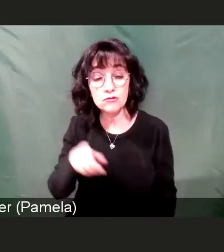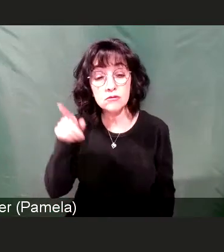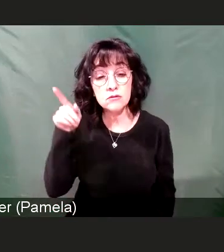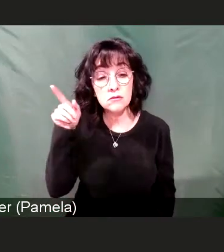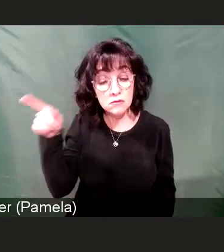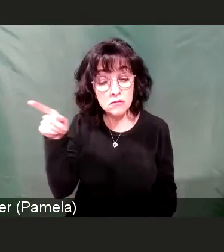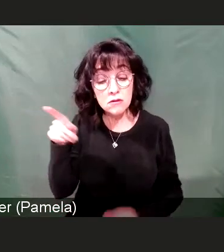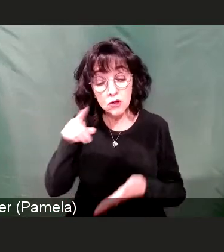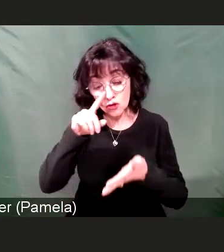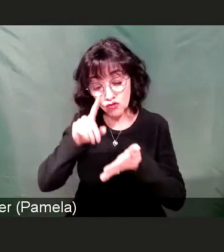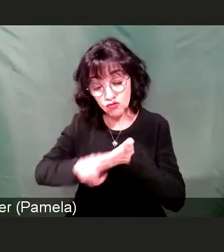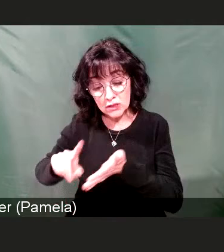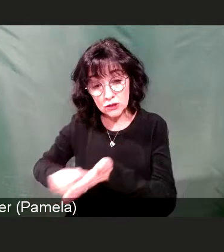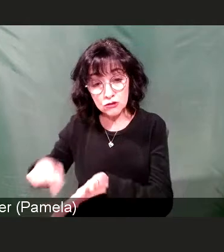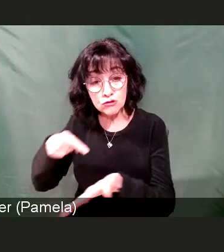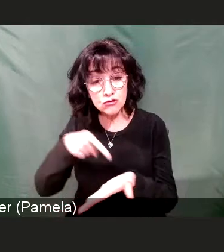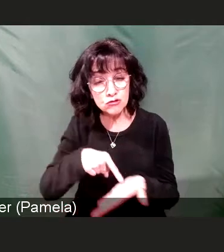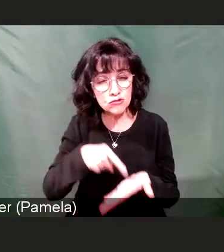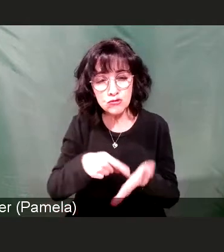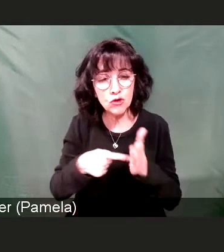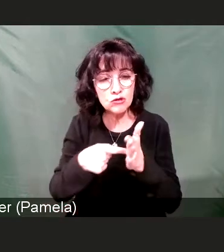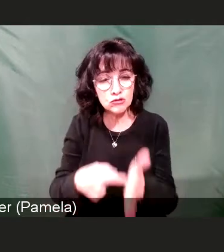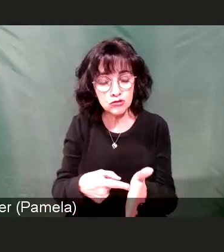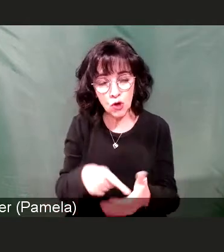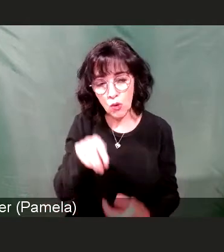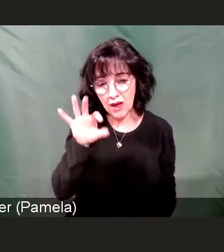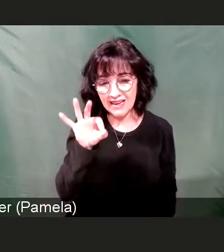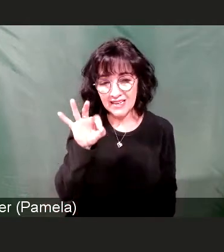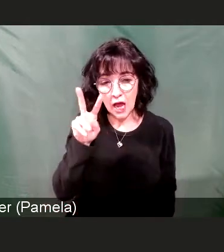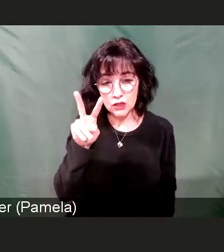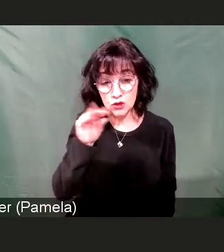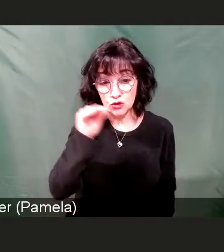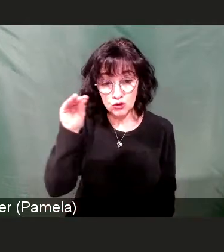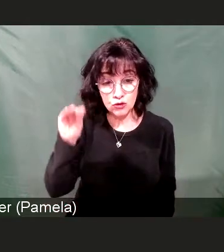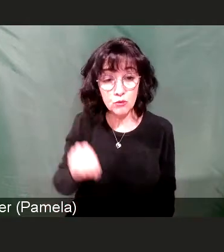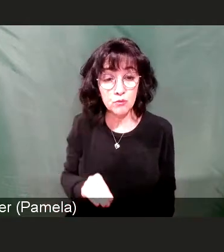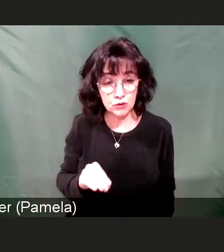that someone had a 92% less chance of severe COVID disease